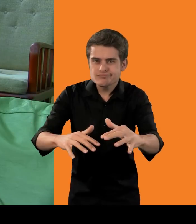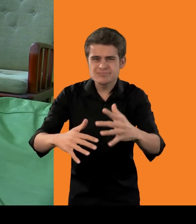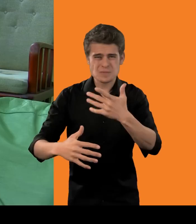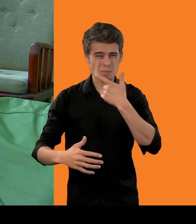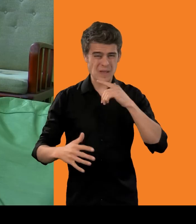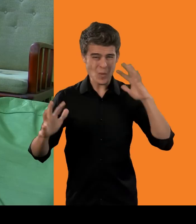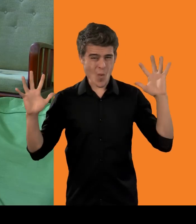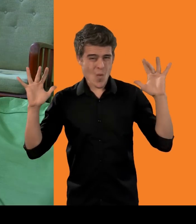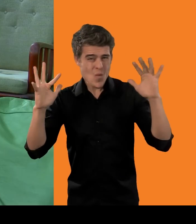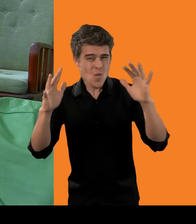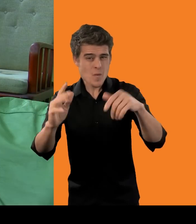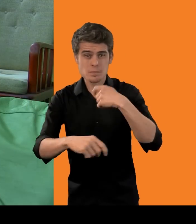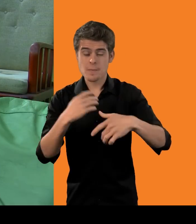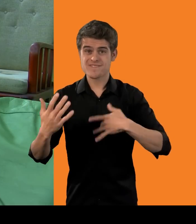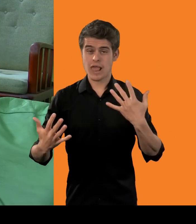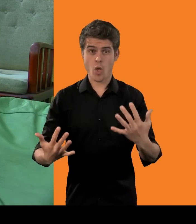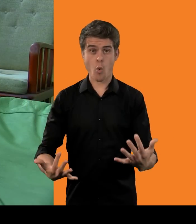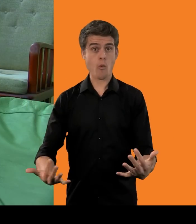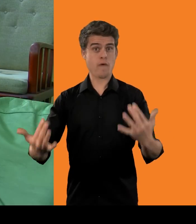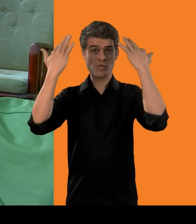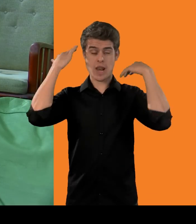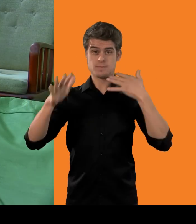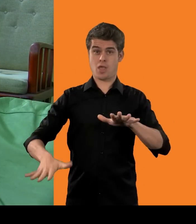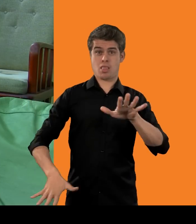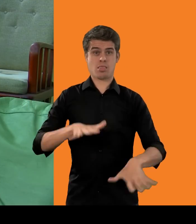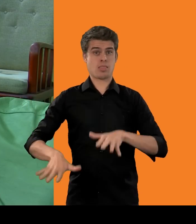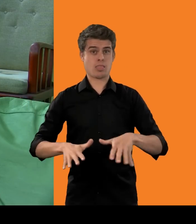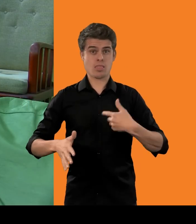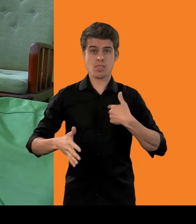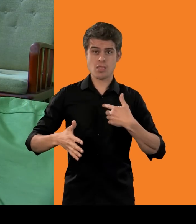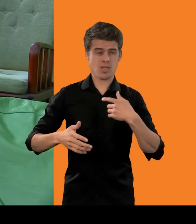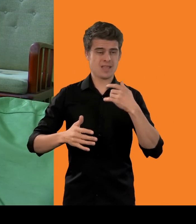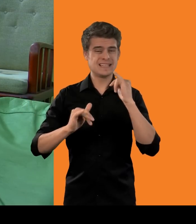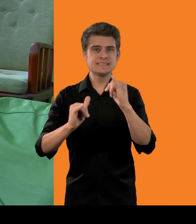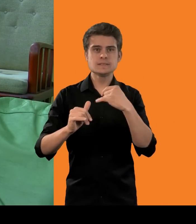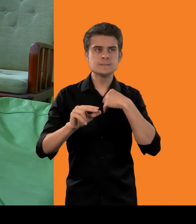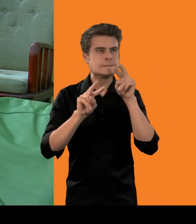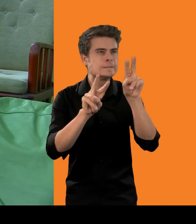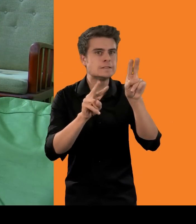so many people which could overwhelm you, so usually what I do if I’m tired of